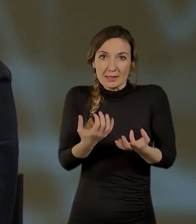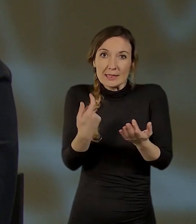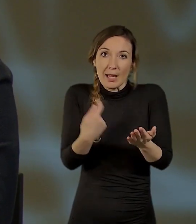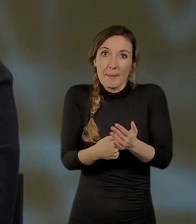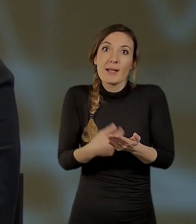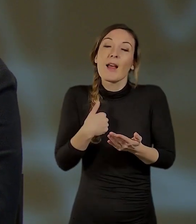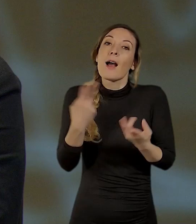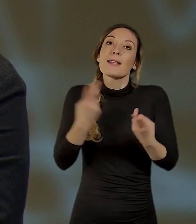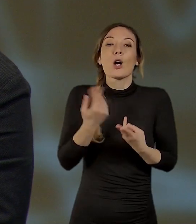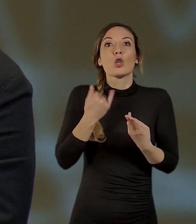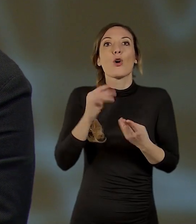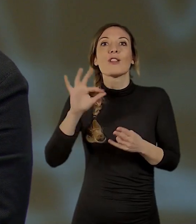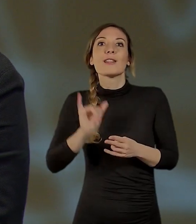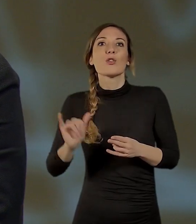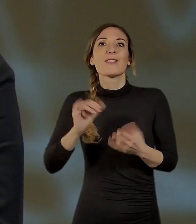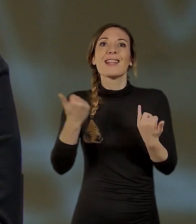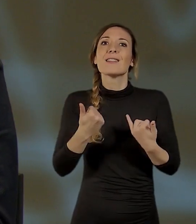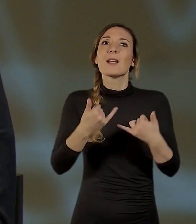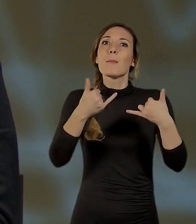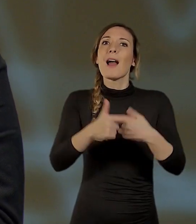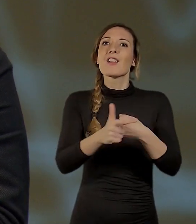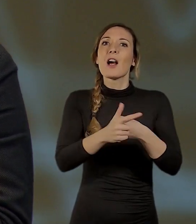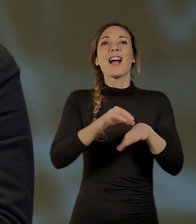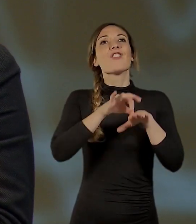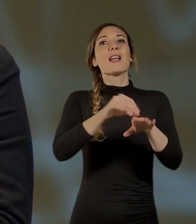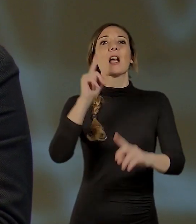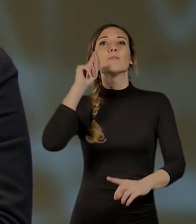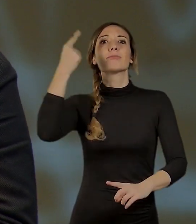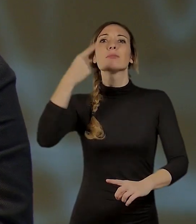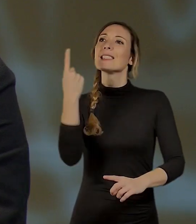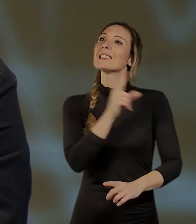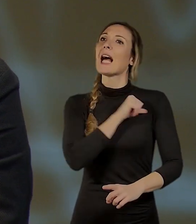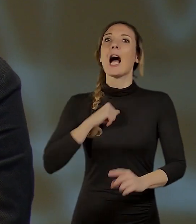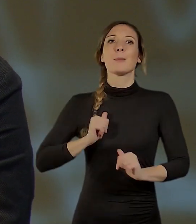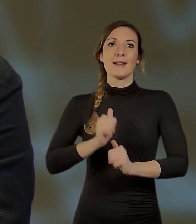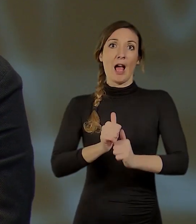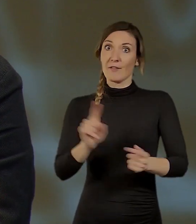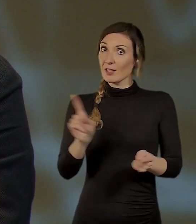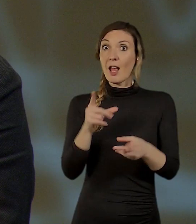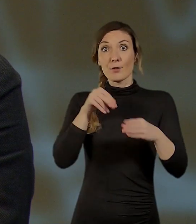Which was not mentioned here. But I think that it should be heard. Here, there was already a contract between the city district and the previous